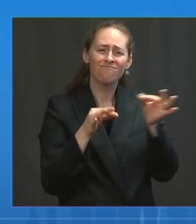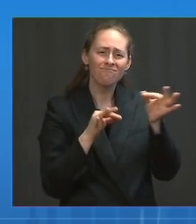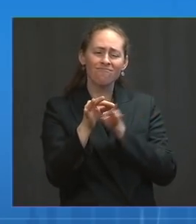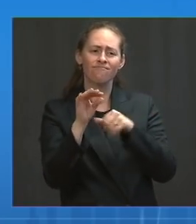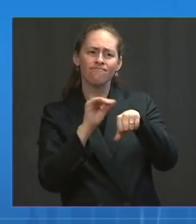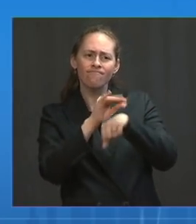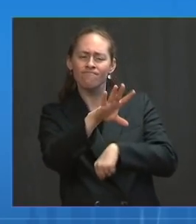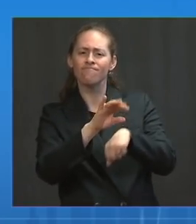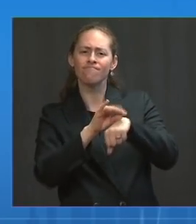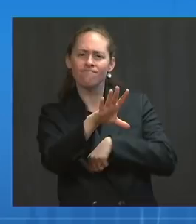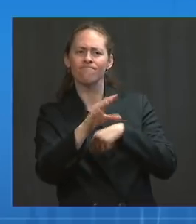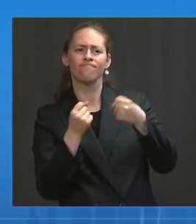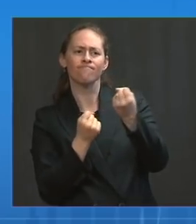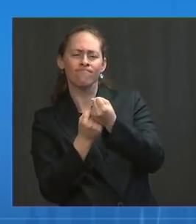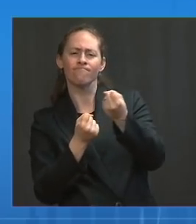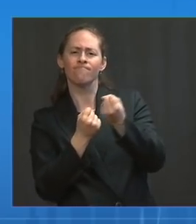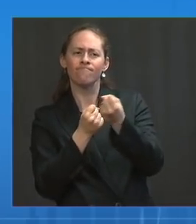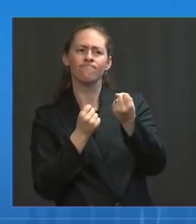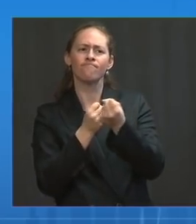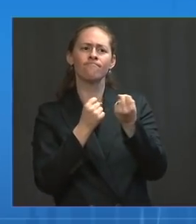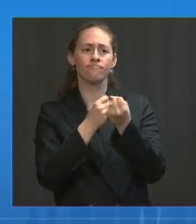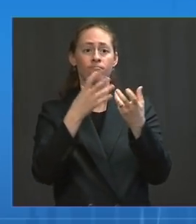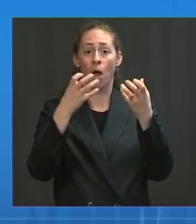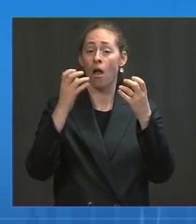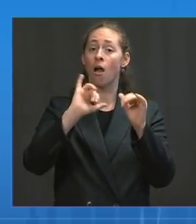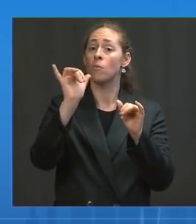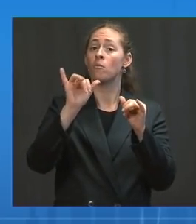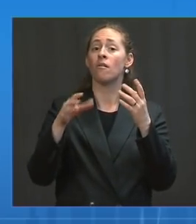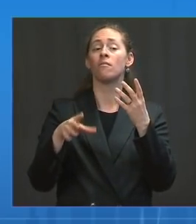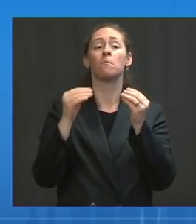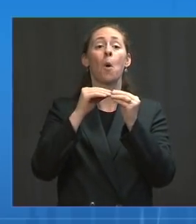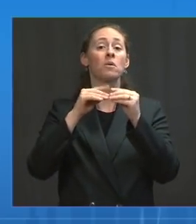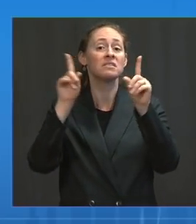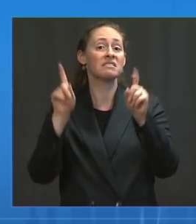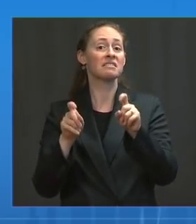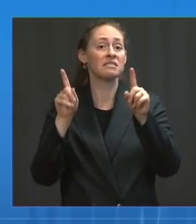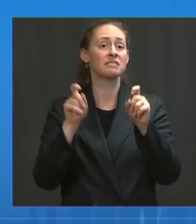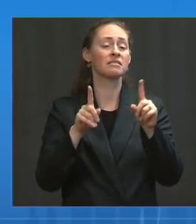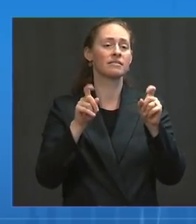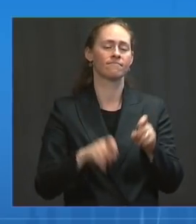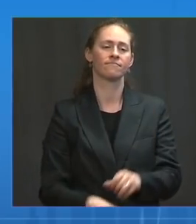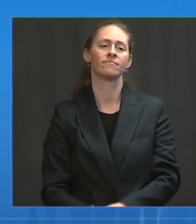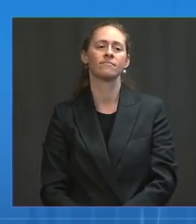In the days and weeks ahead, we will continue to make sure states have access to the specific federal resources